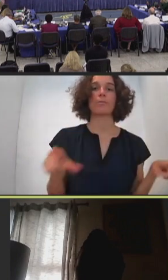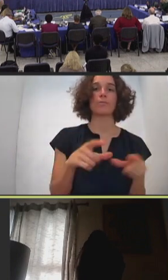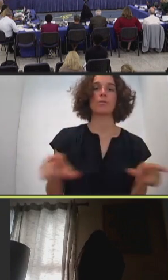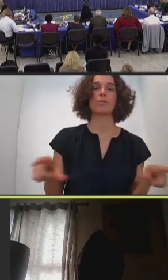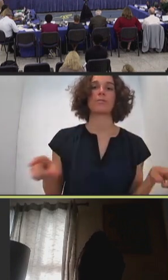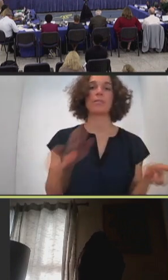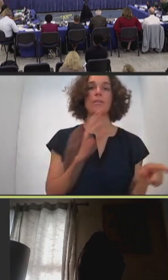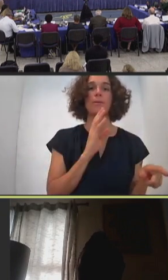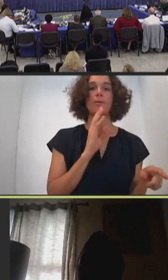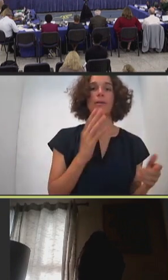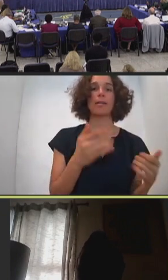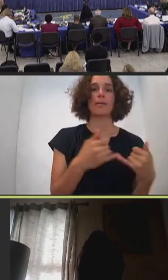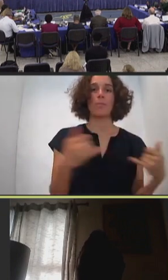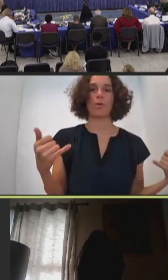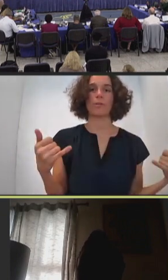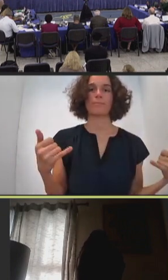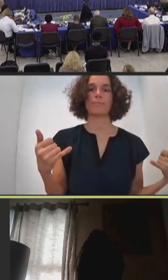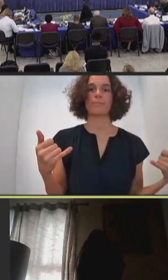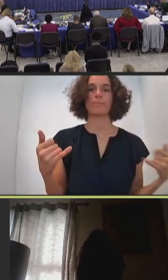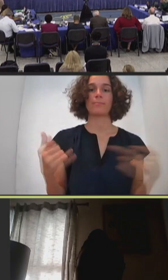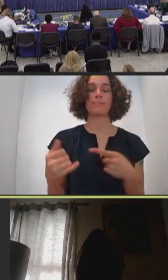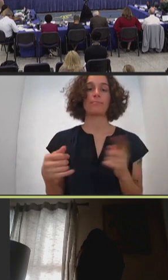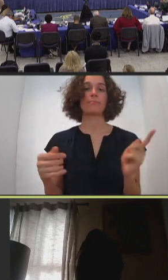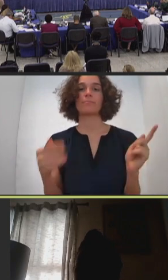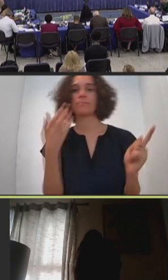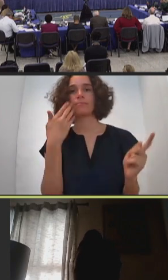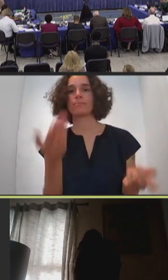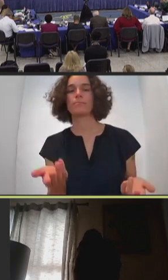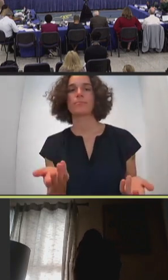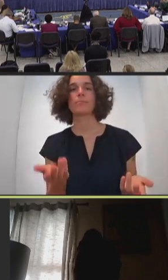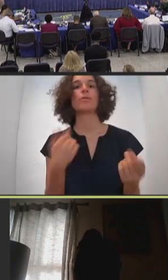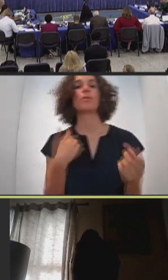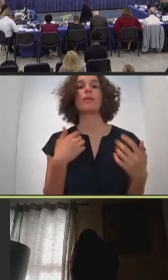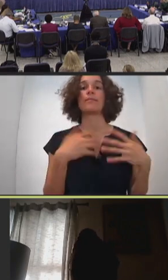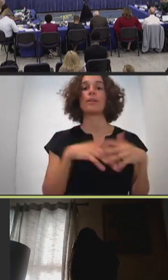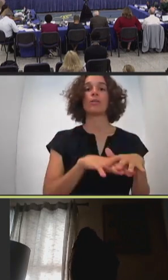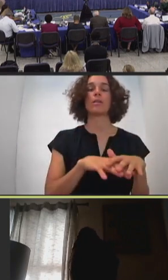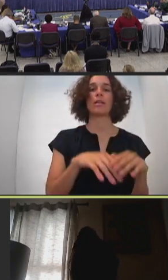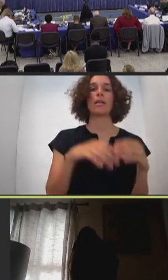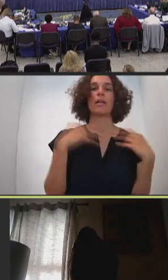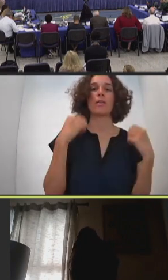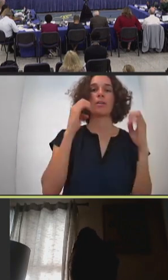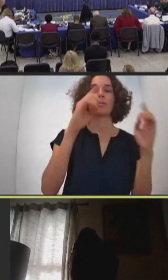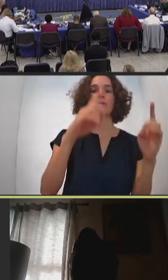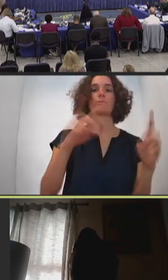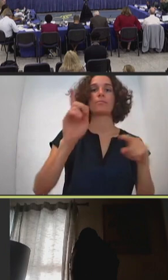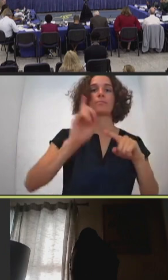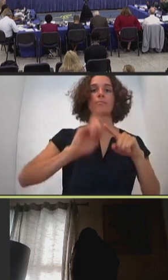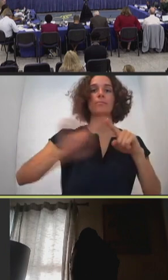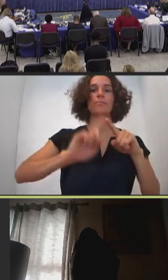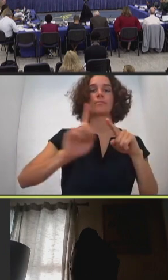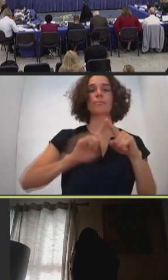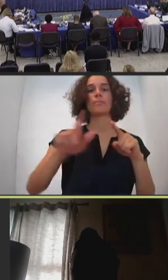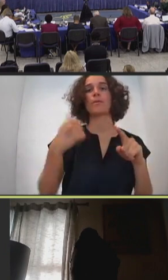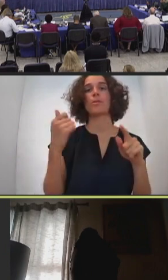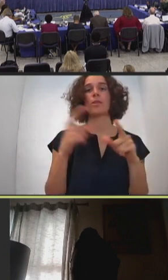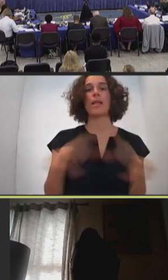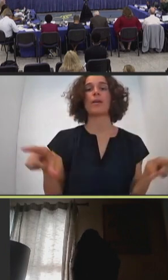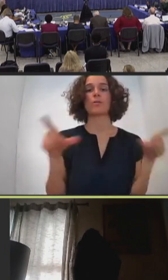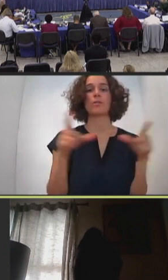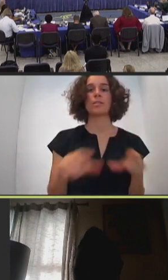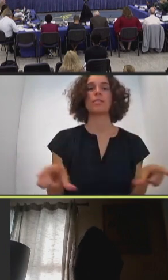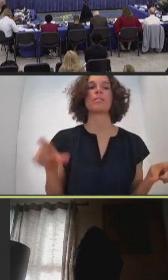border. So, we've integrated health education in various other languages that these migrants